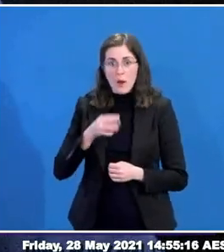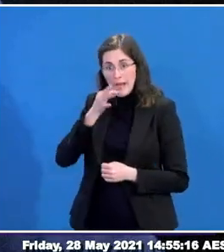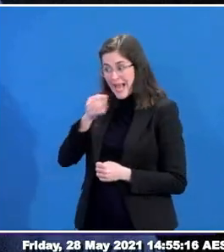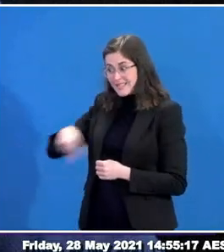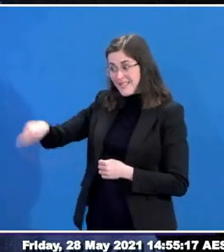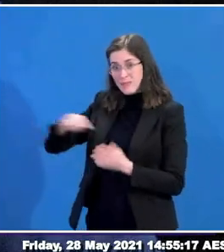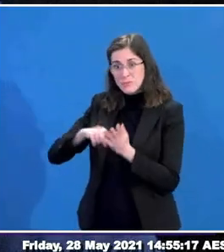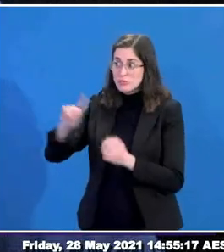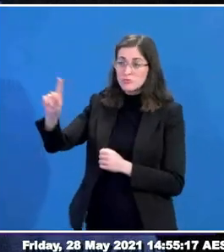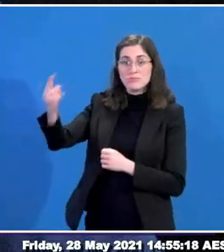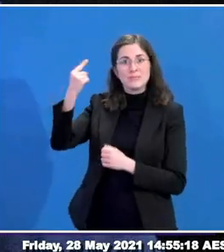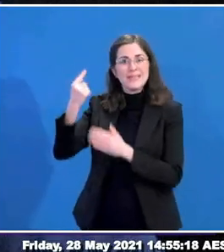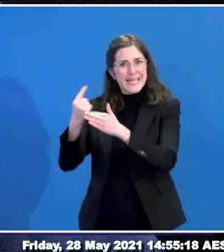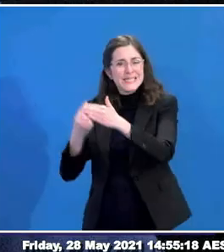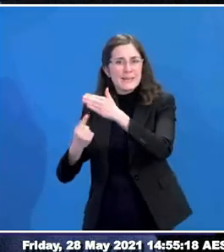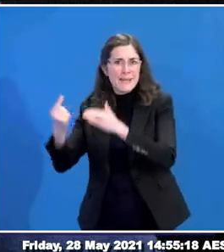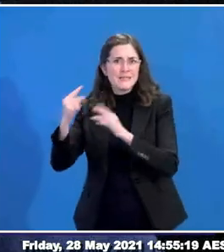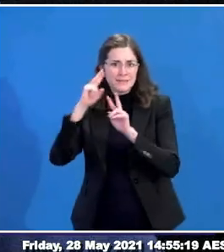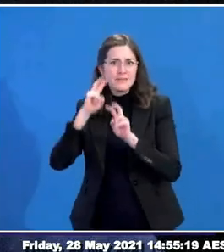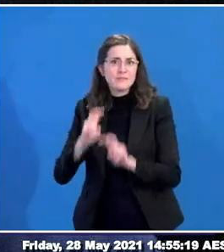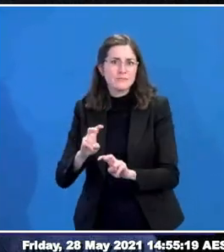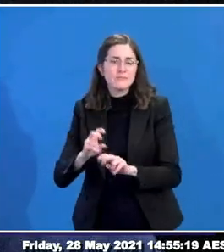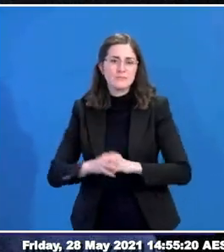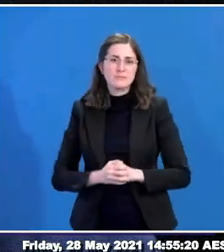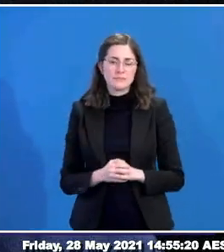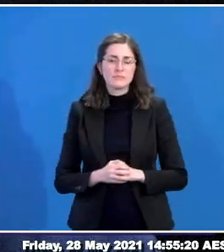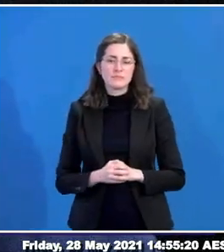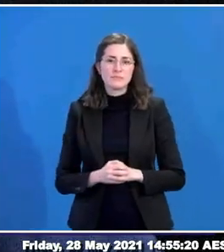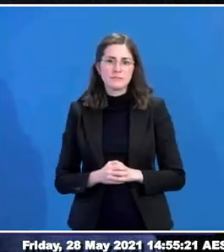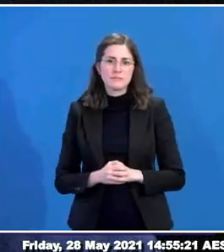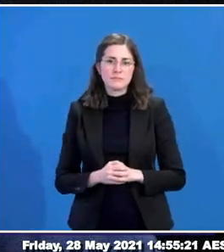out by providers at our request should allow for those objectives to be met.